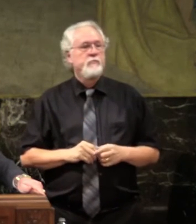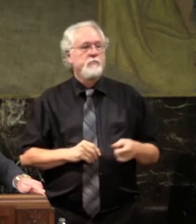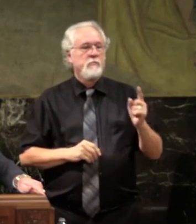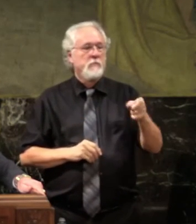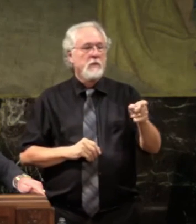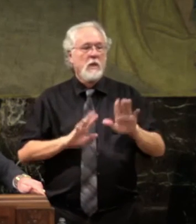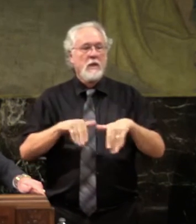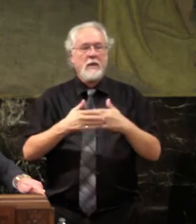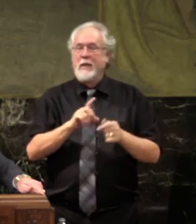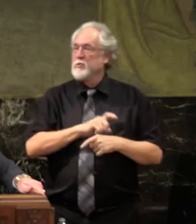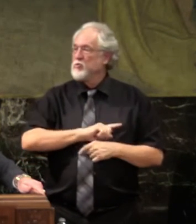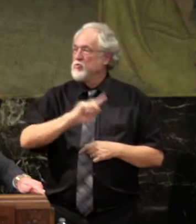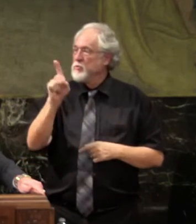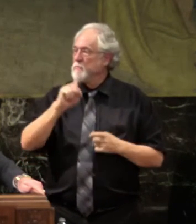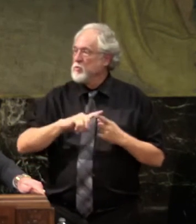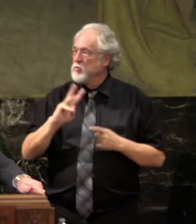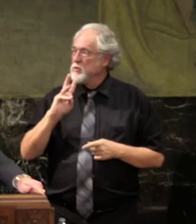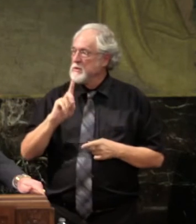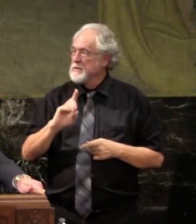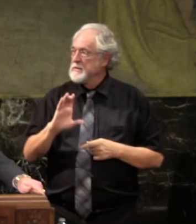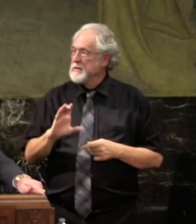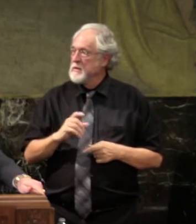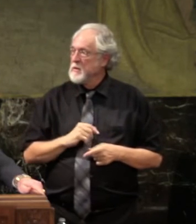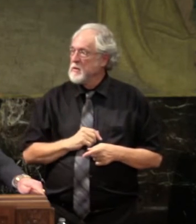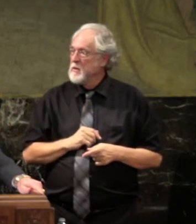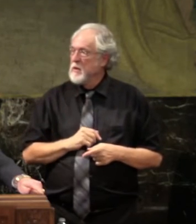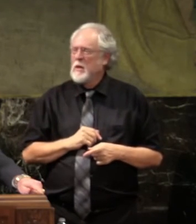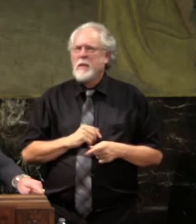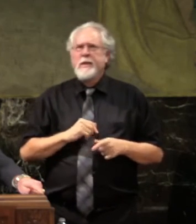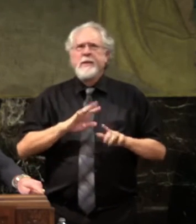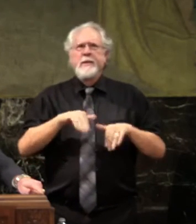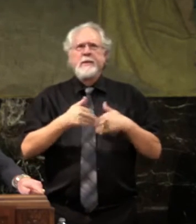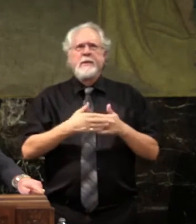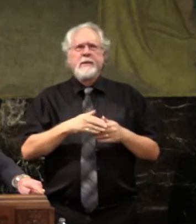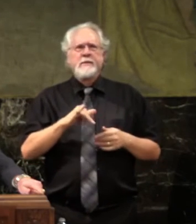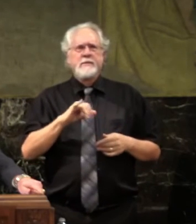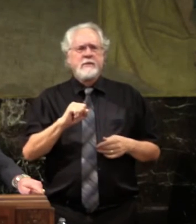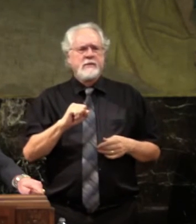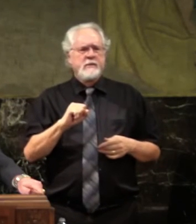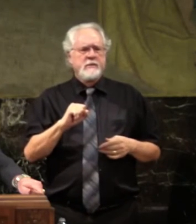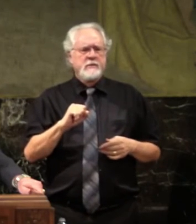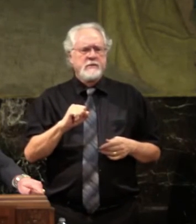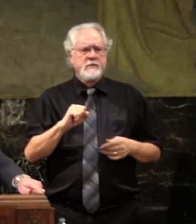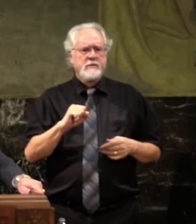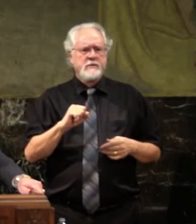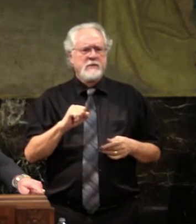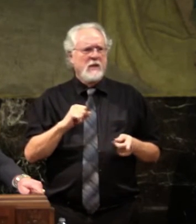my next trip to DC actually I'm going